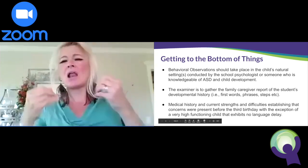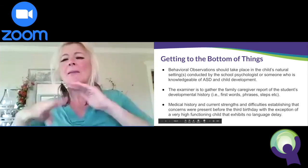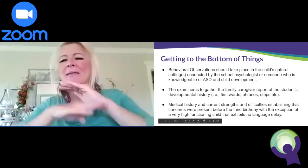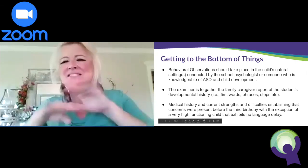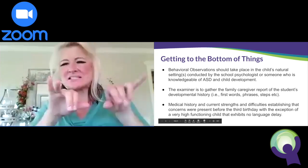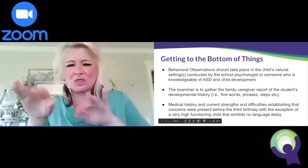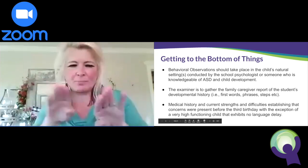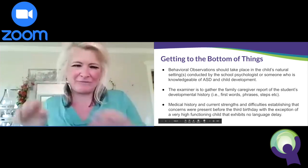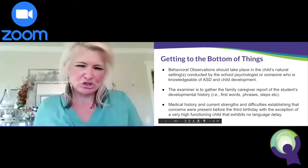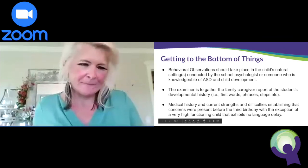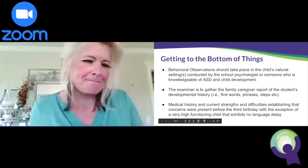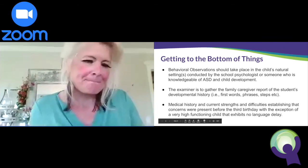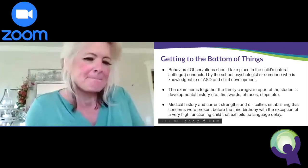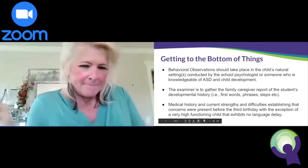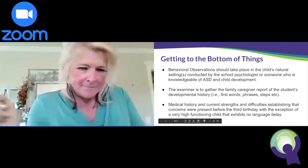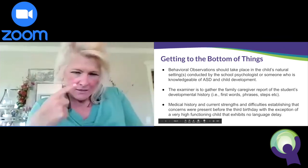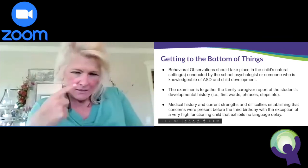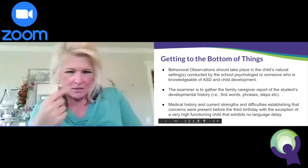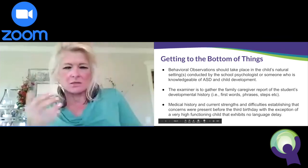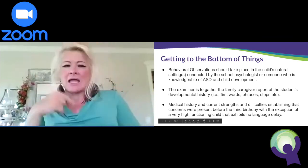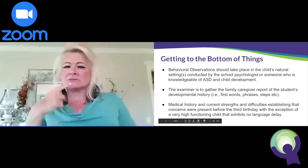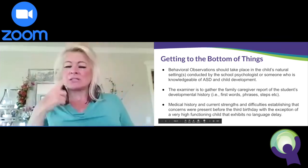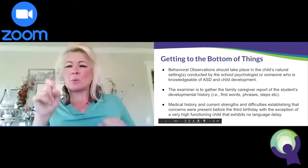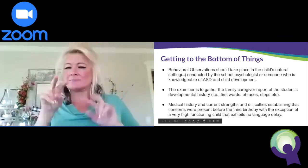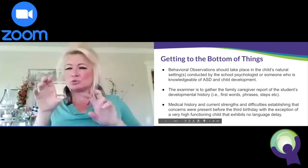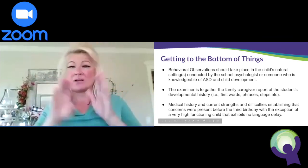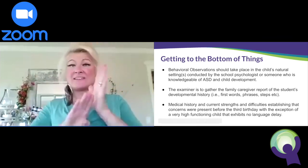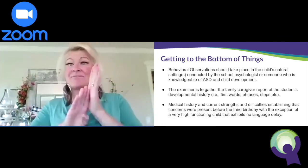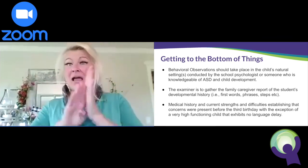evaluations and ADOS 2 and those different